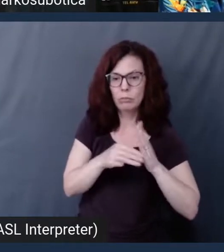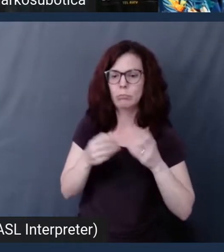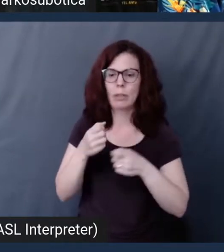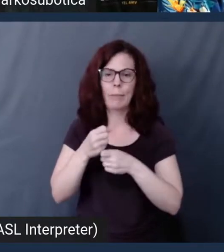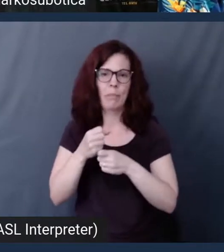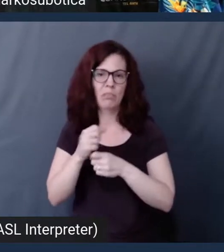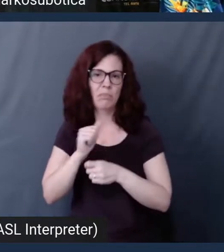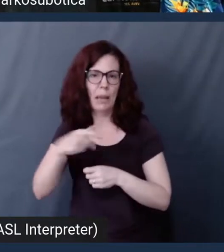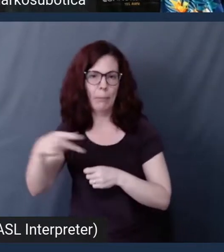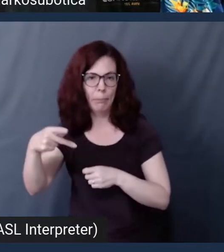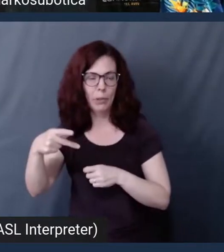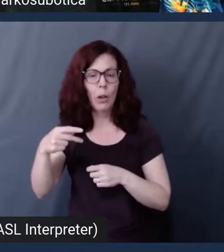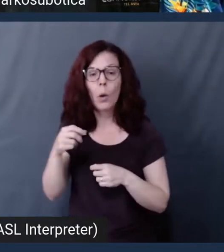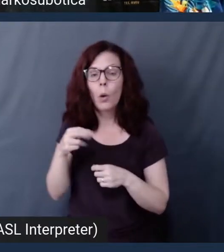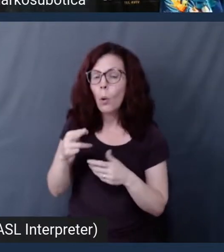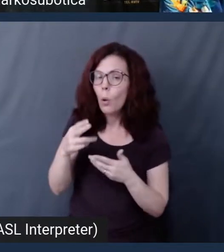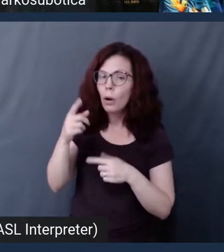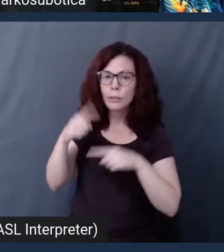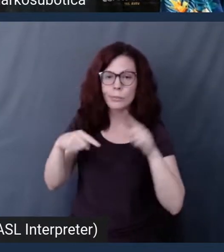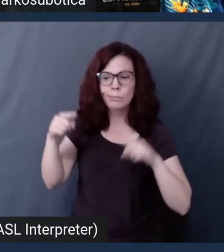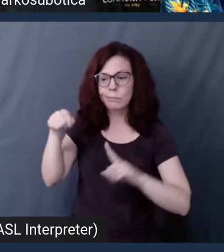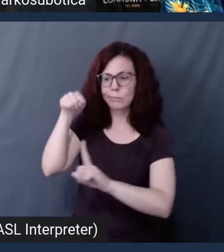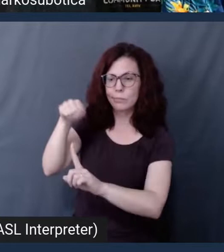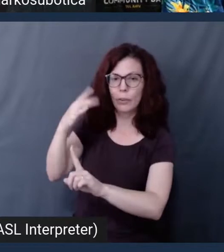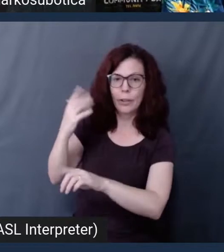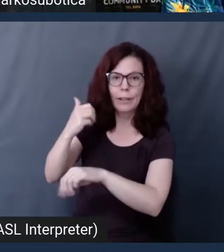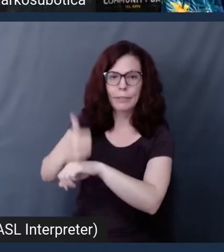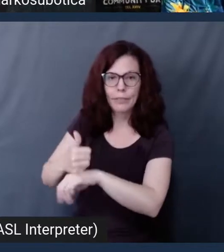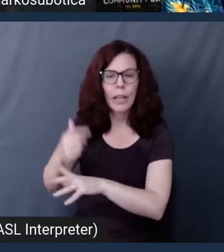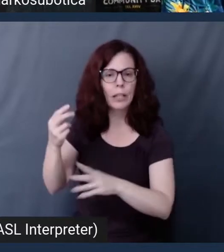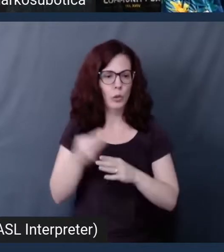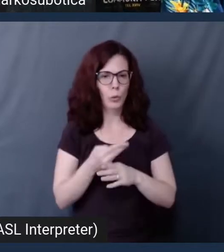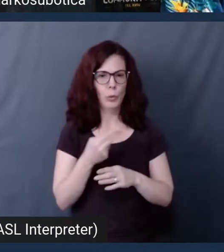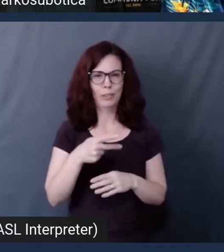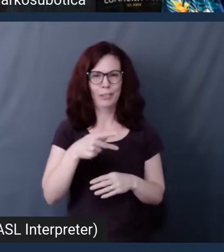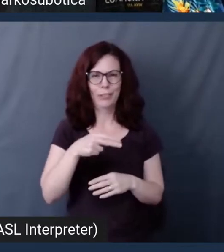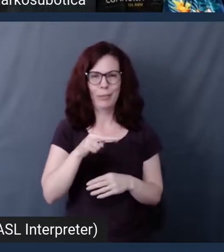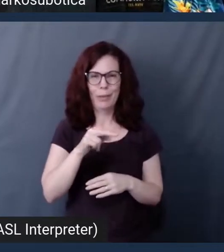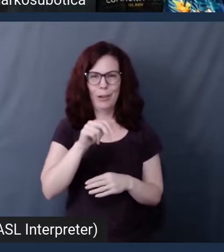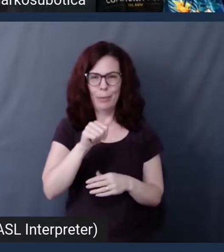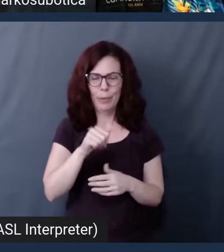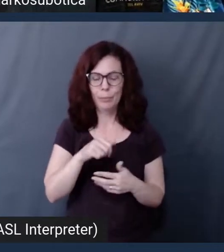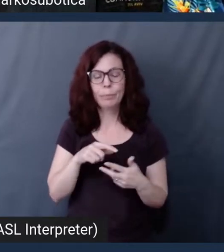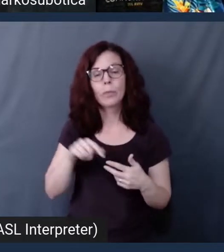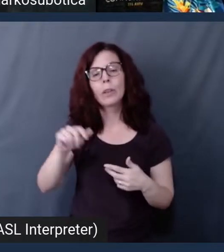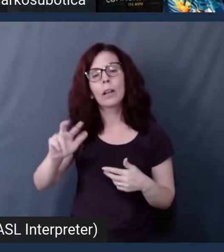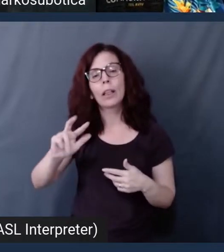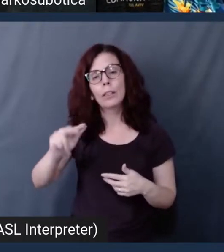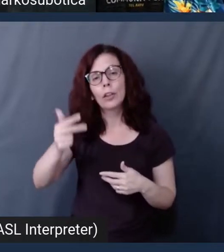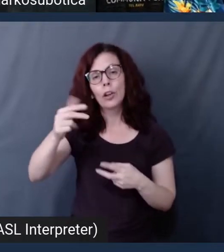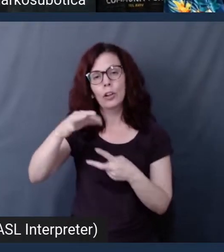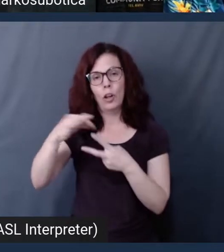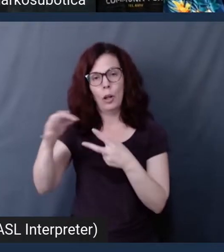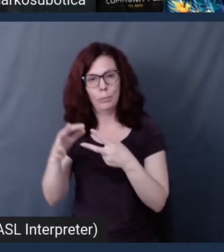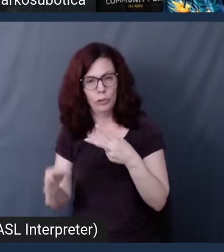or even take the ready-made application and use it for Panorama. The third thing you can do in terms of machine learning models is,